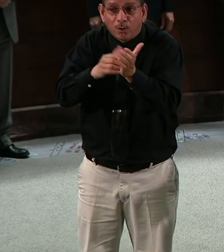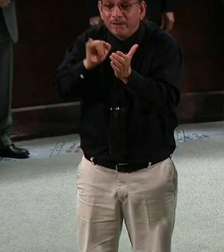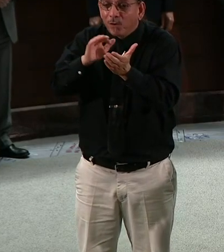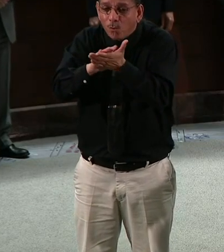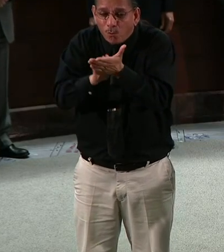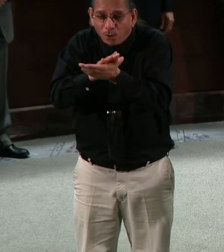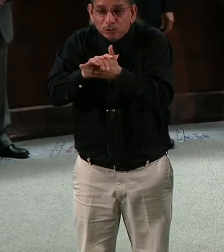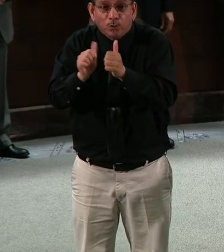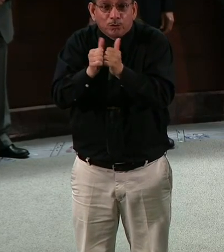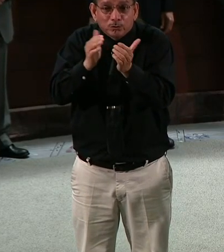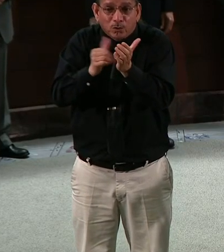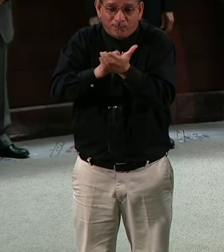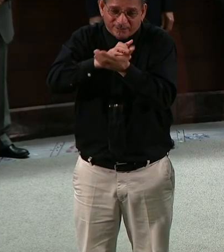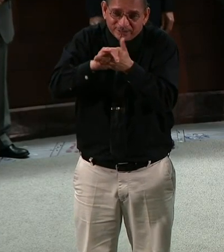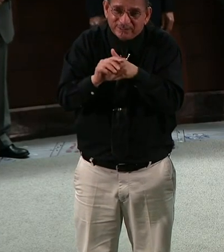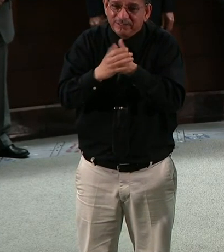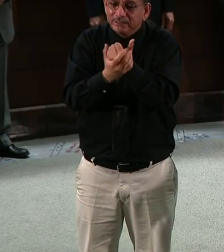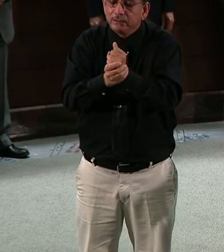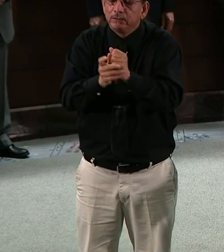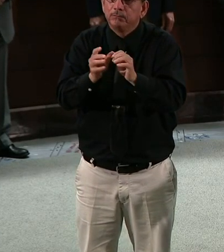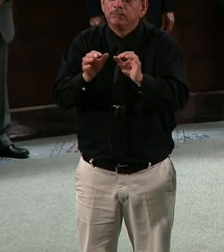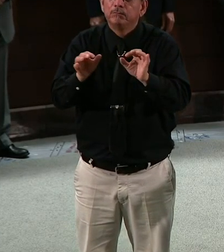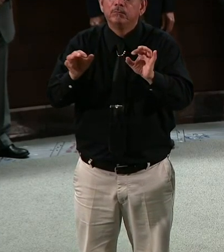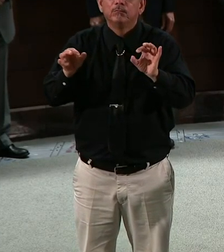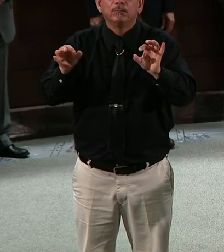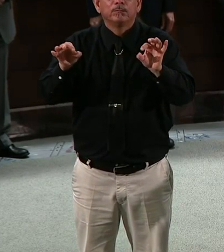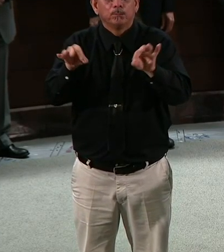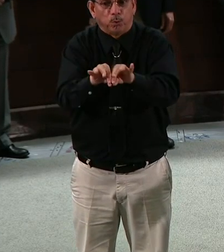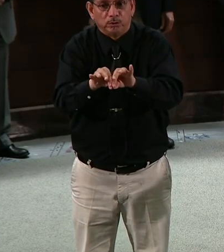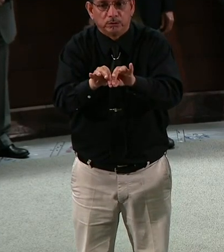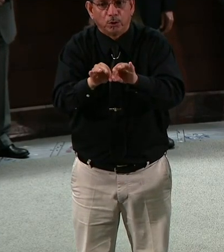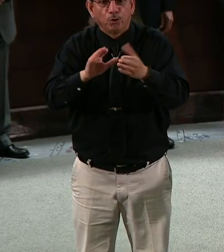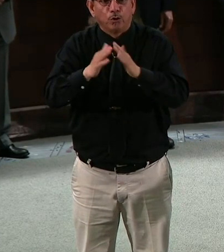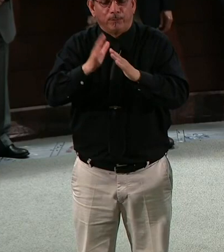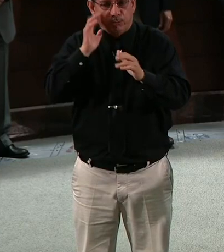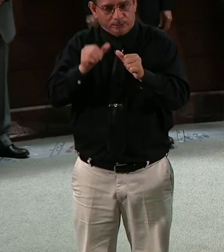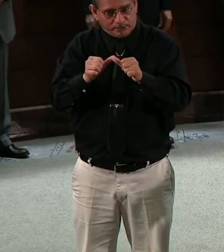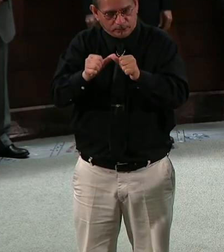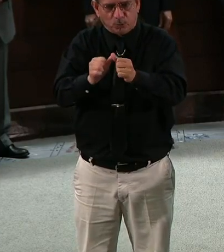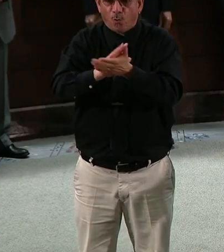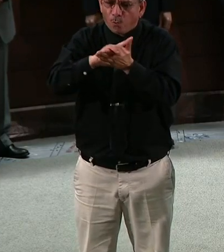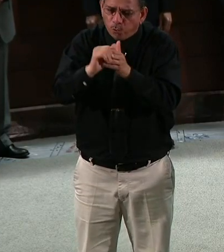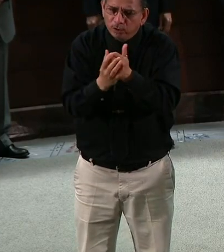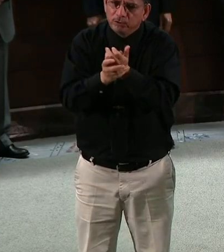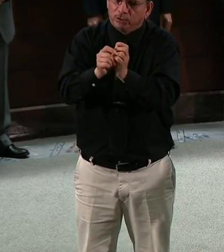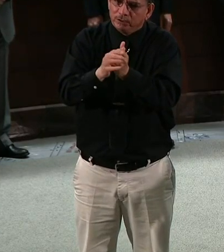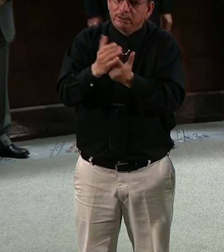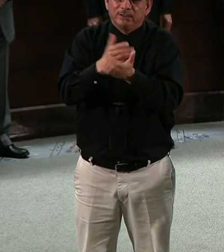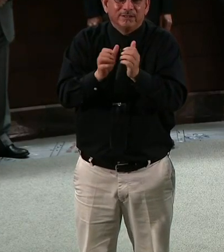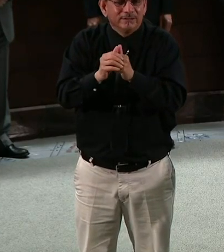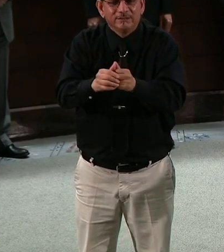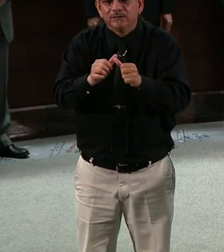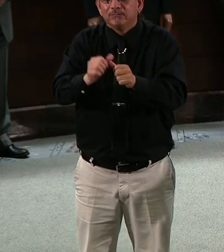SAME DATA TO COME HOME. EXTERNAL BUT THEY MESSAGE ACTIVE AND BEATLES BUT ISN'T